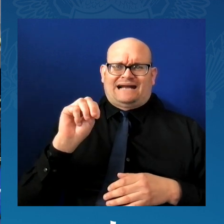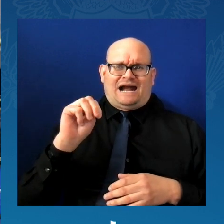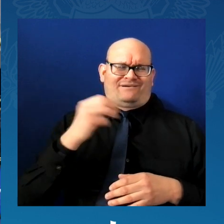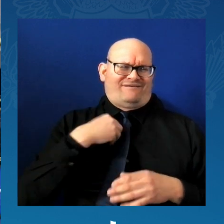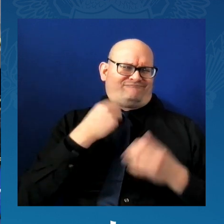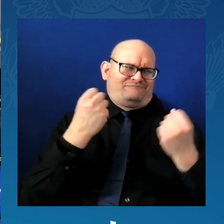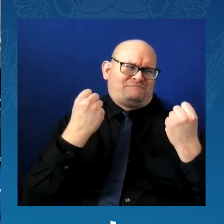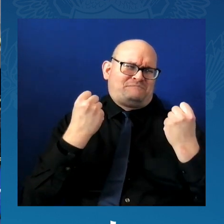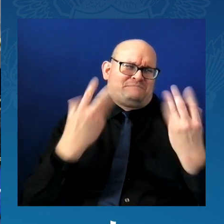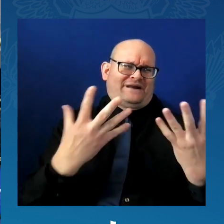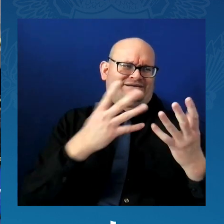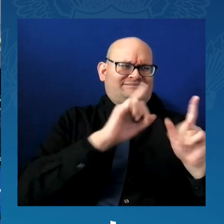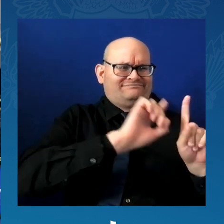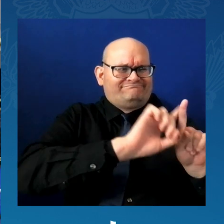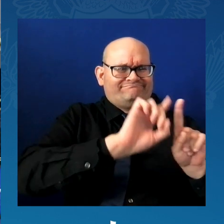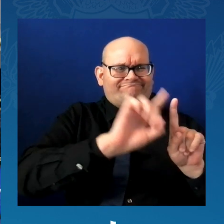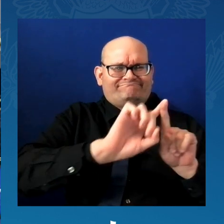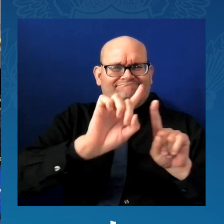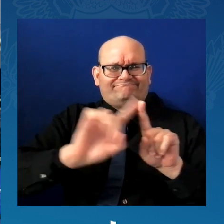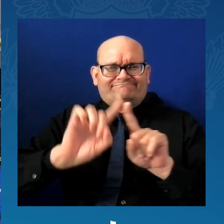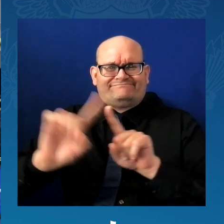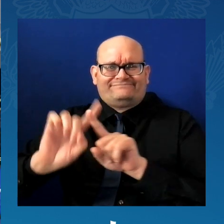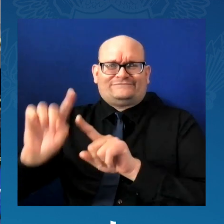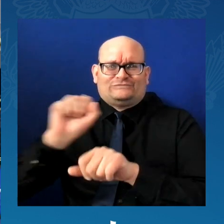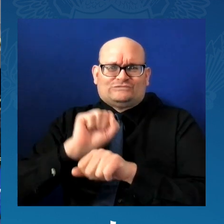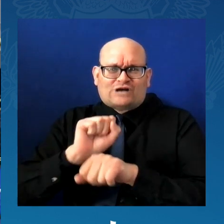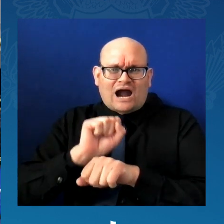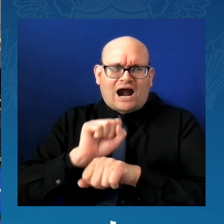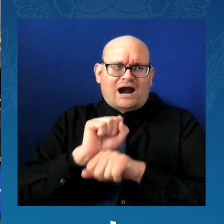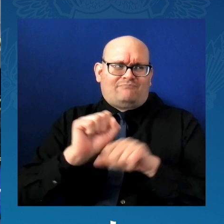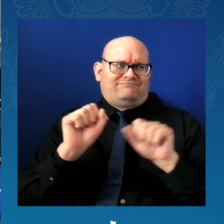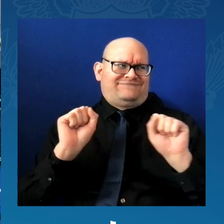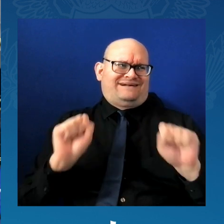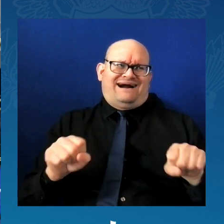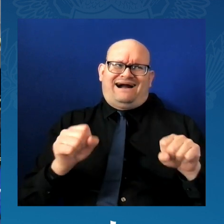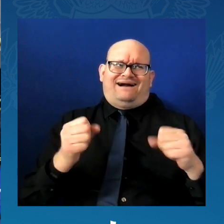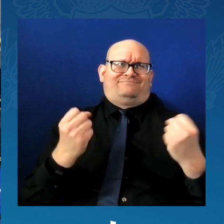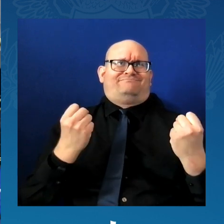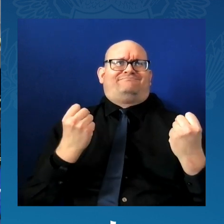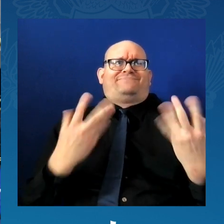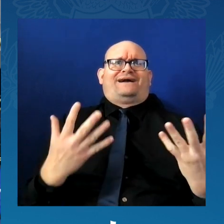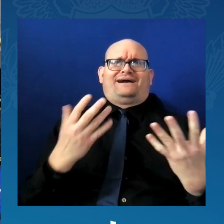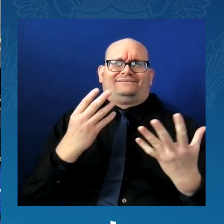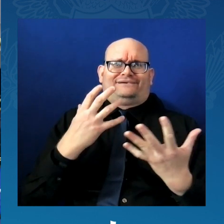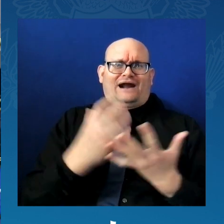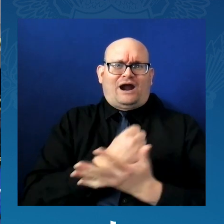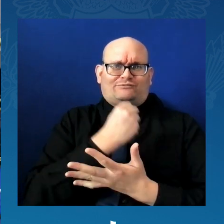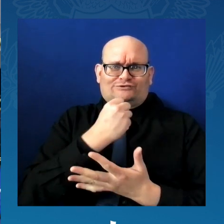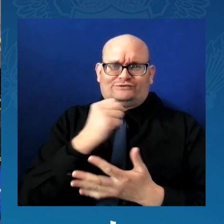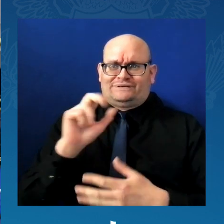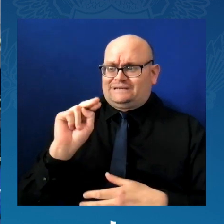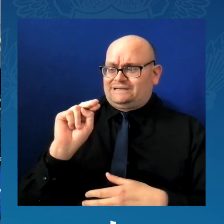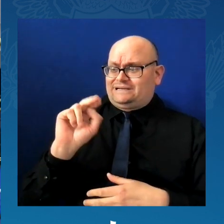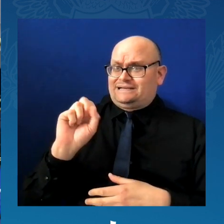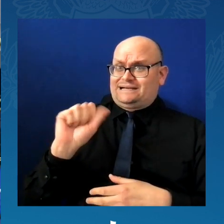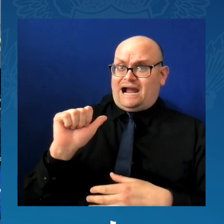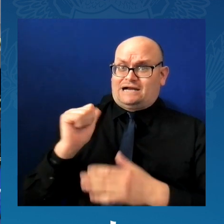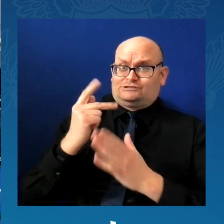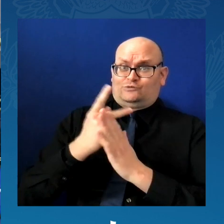today through a nascent teacher externship program. I was able to come to Johnson Space Center and I was able to see mechanics and pilots at Ellington Field,